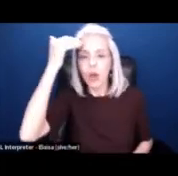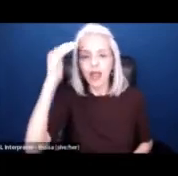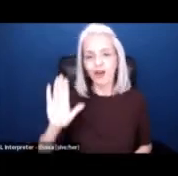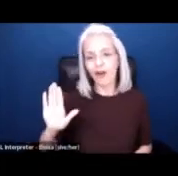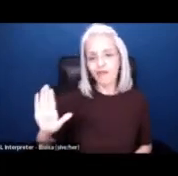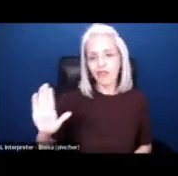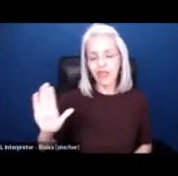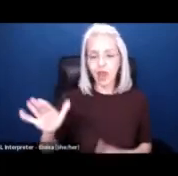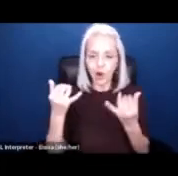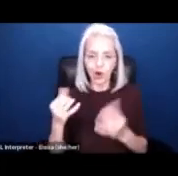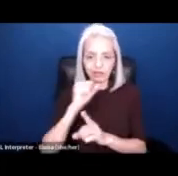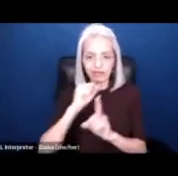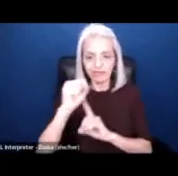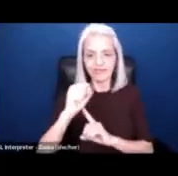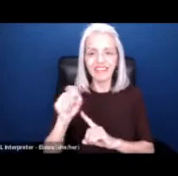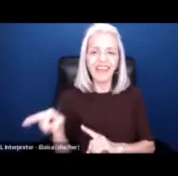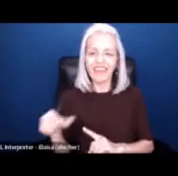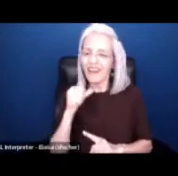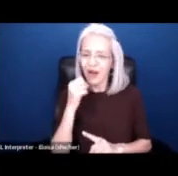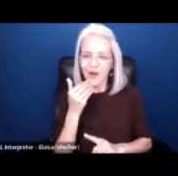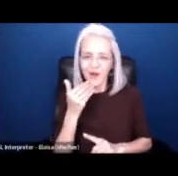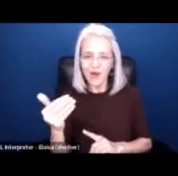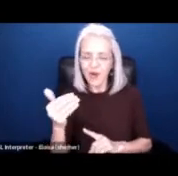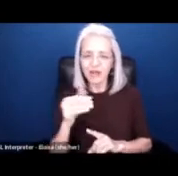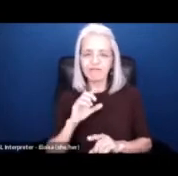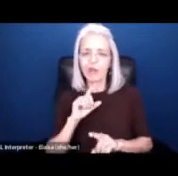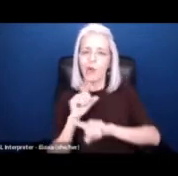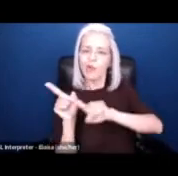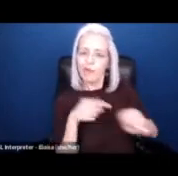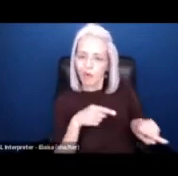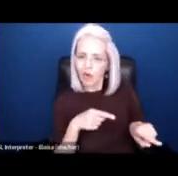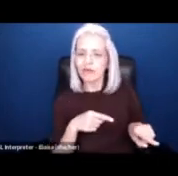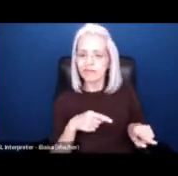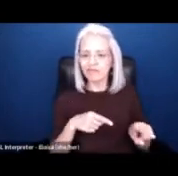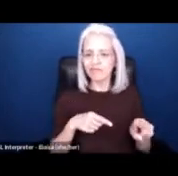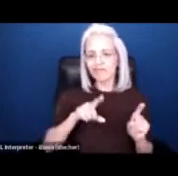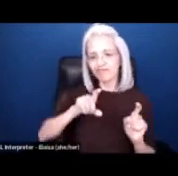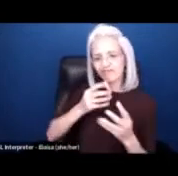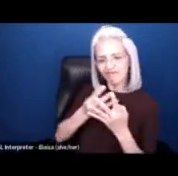current surroundings may not be a good enough reporter. So one might have to use a significant